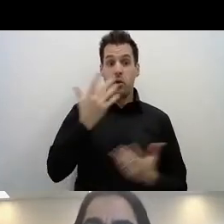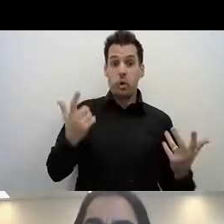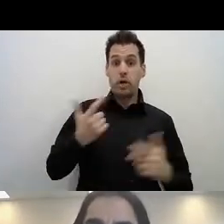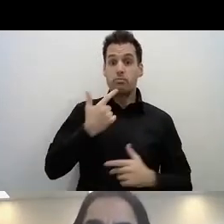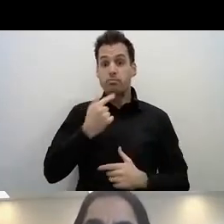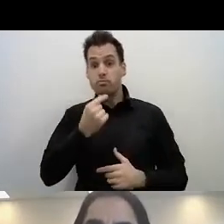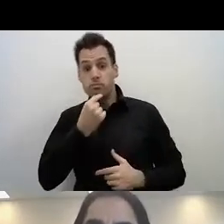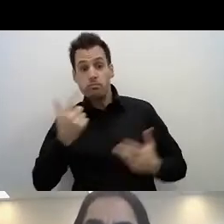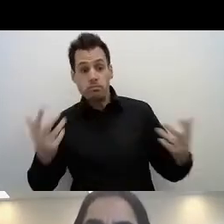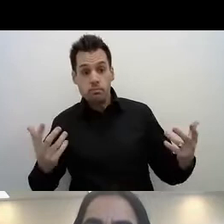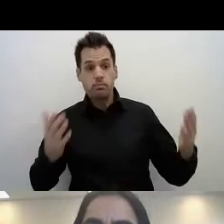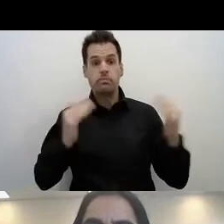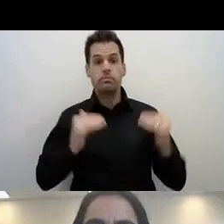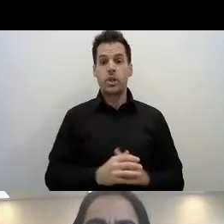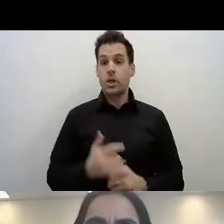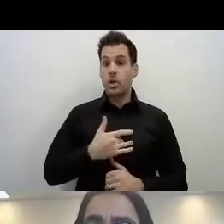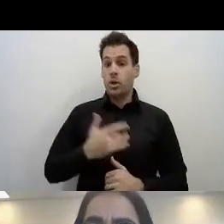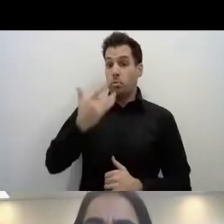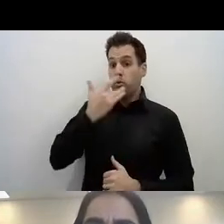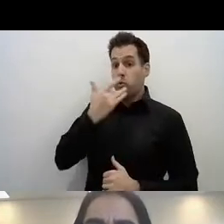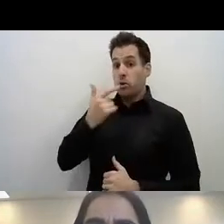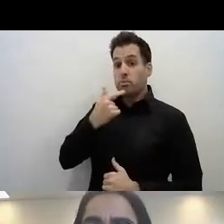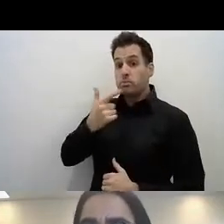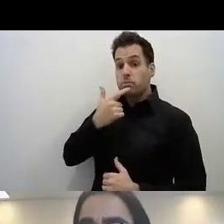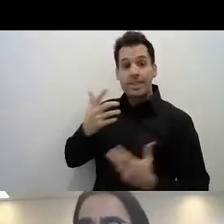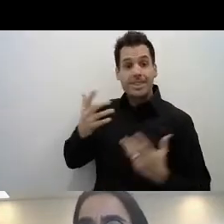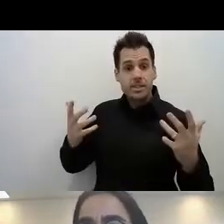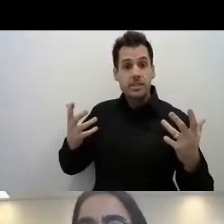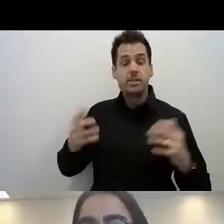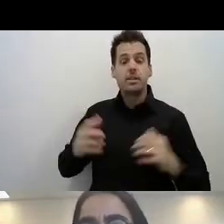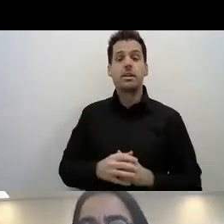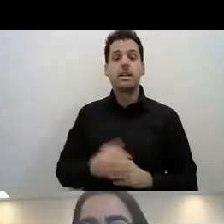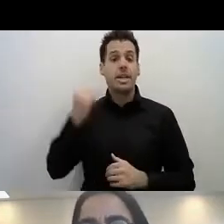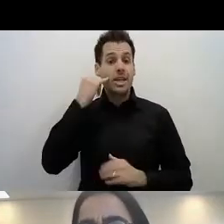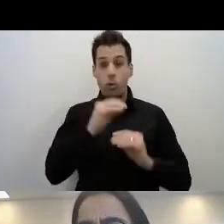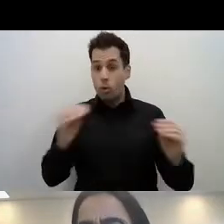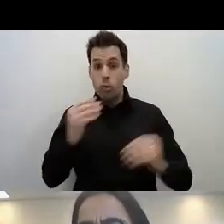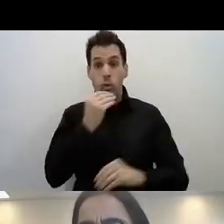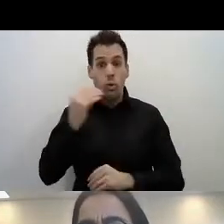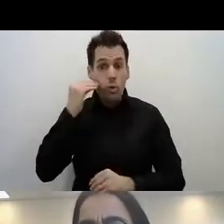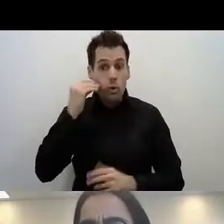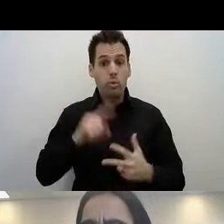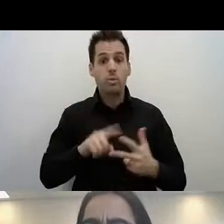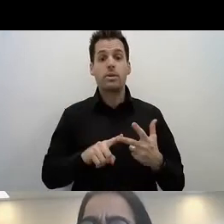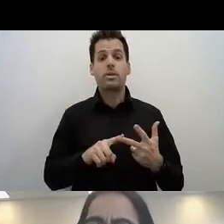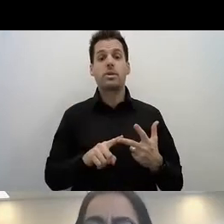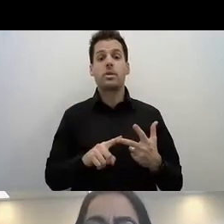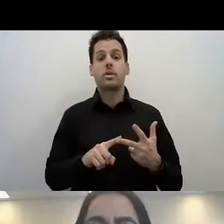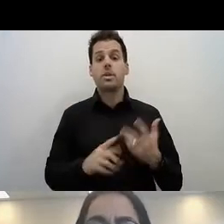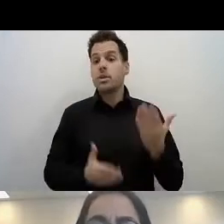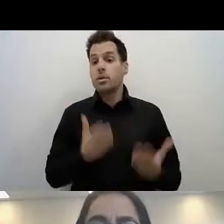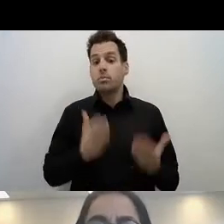social disadvantage like experiencing homelessness or having the experience of chronic low income